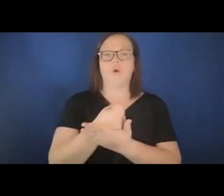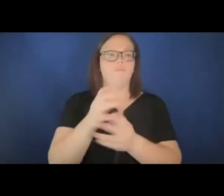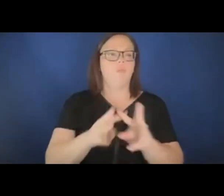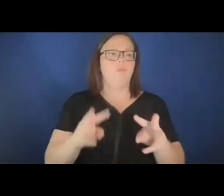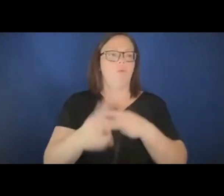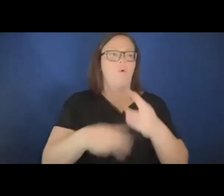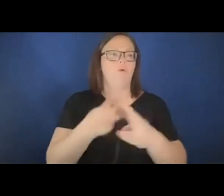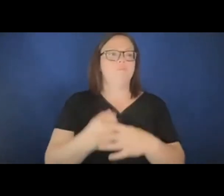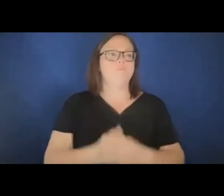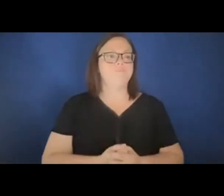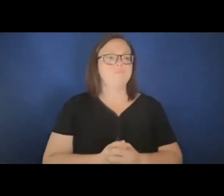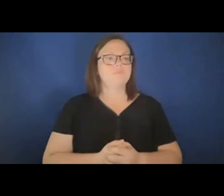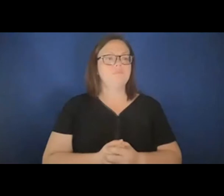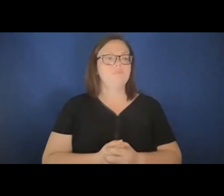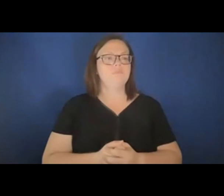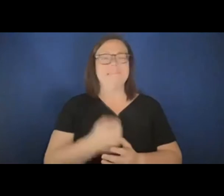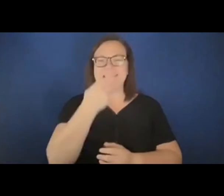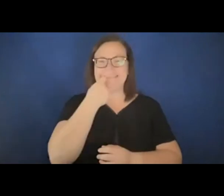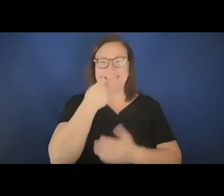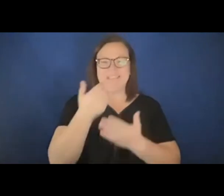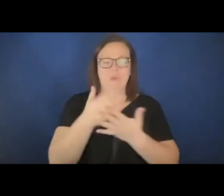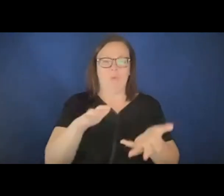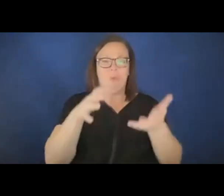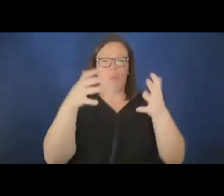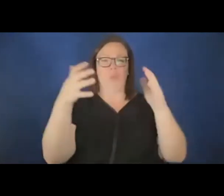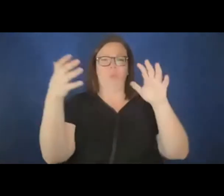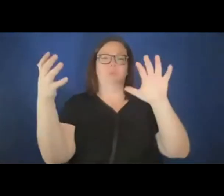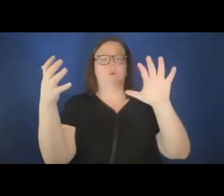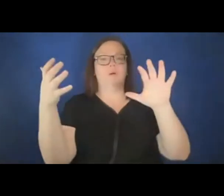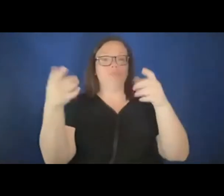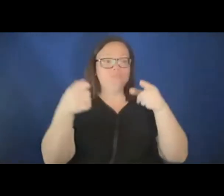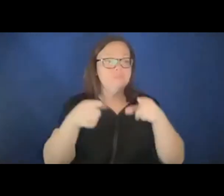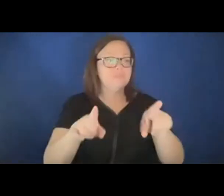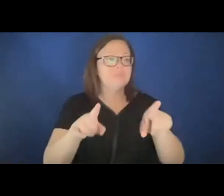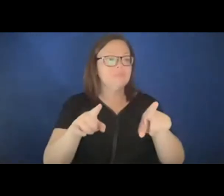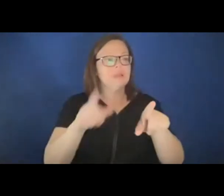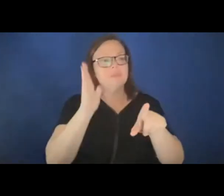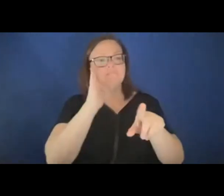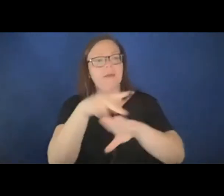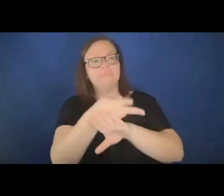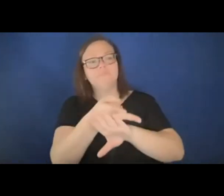During this latest shiny new catastrophe, while I lie in bed and luxuriate in the silk